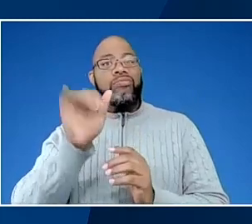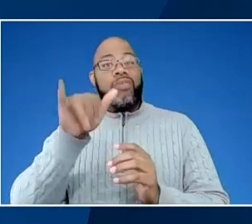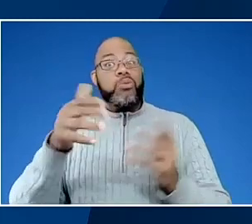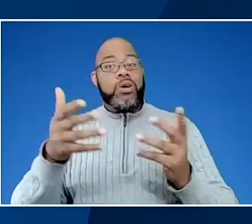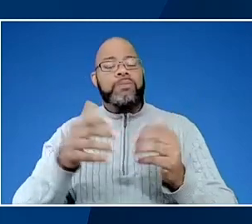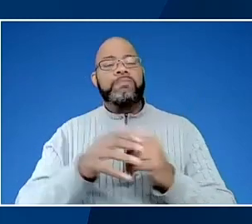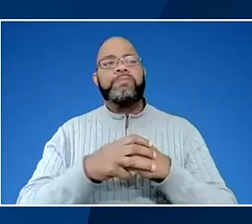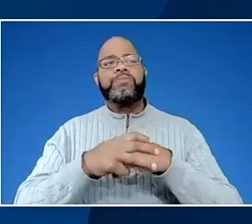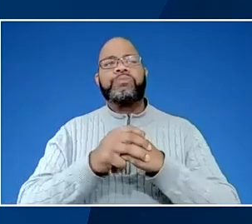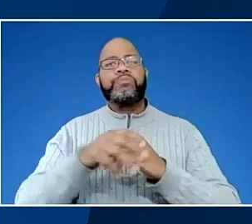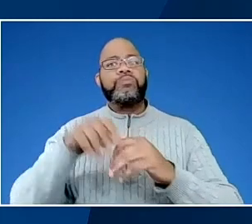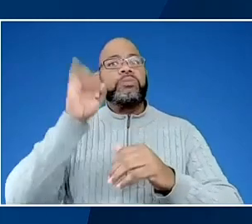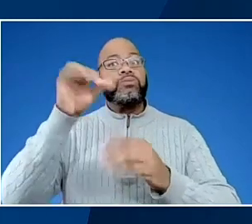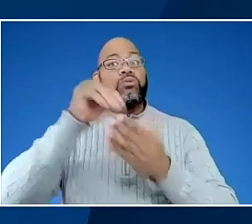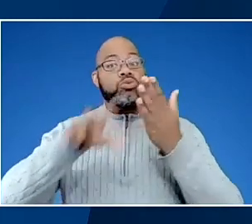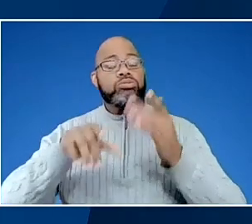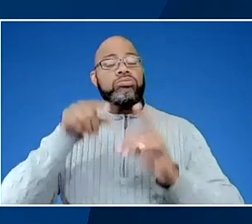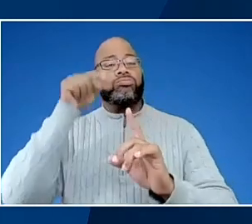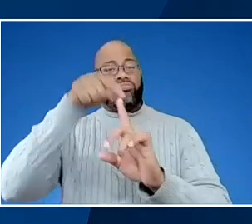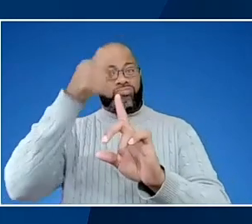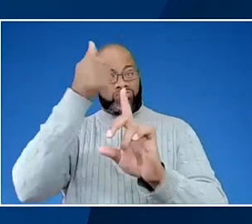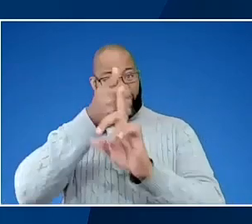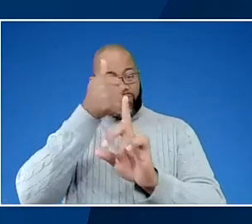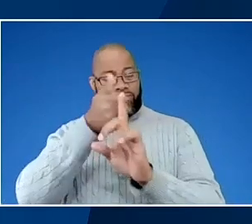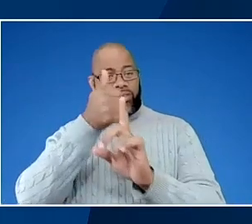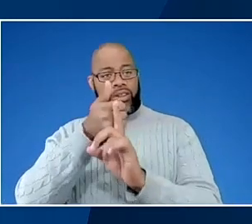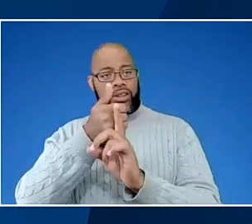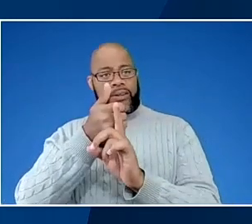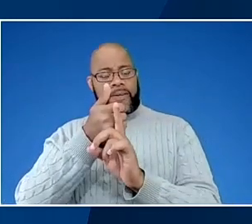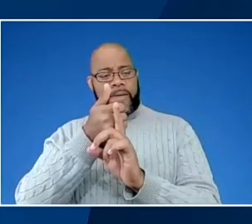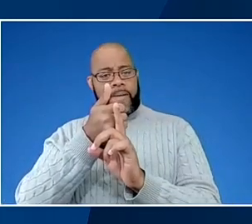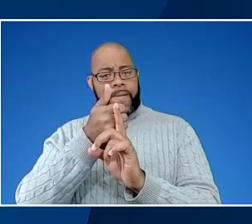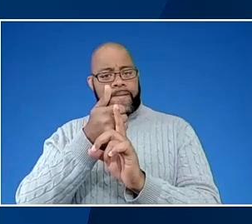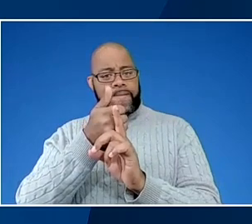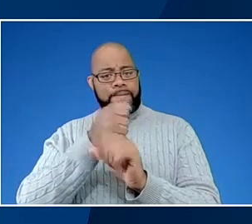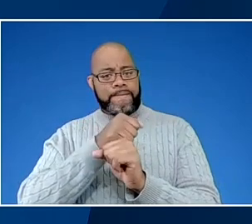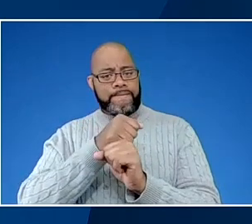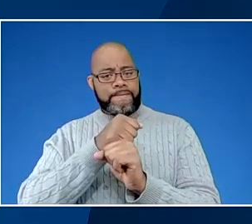students are- undocumented students are